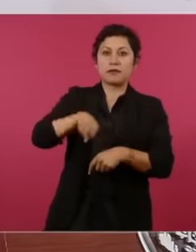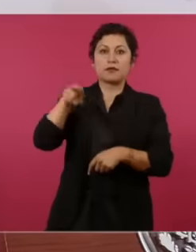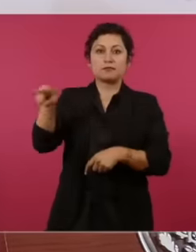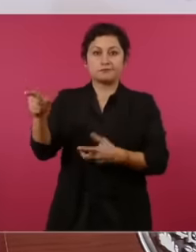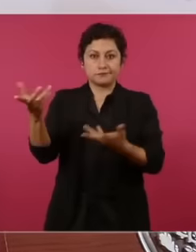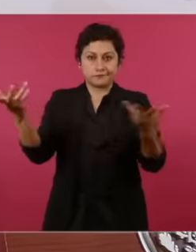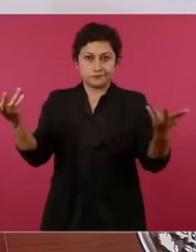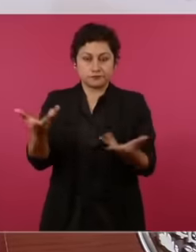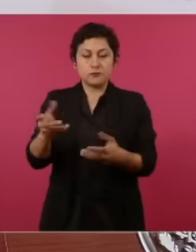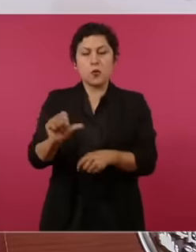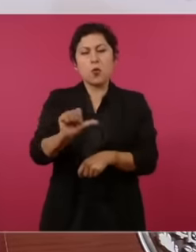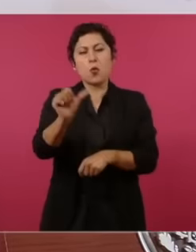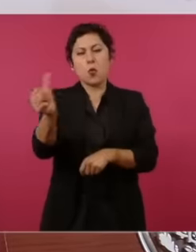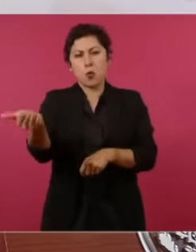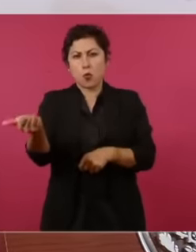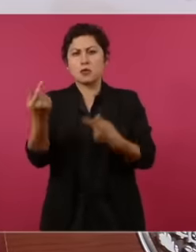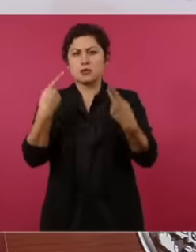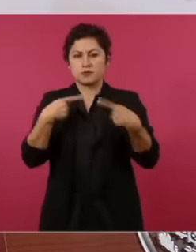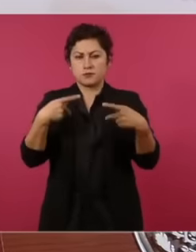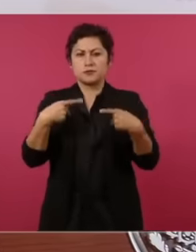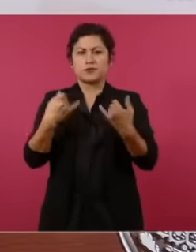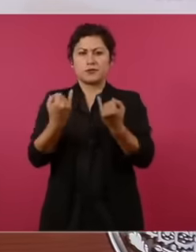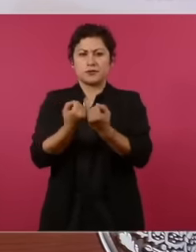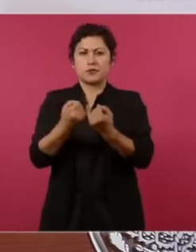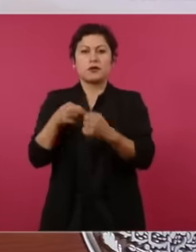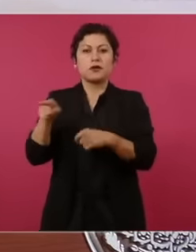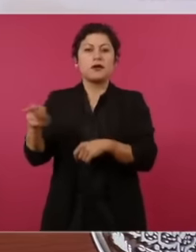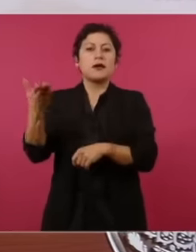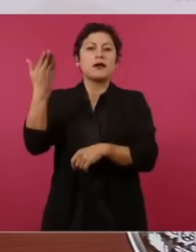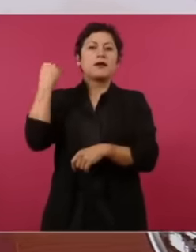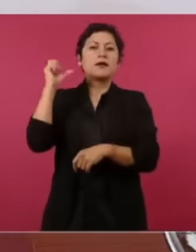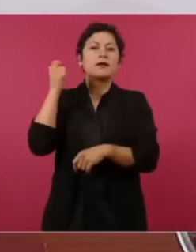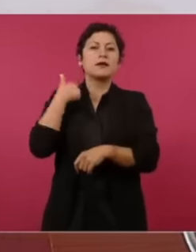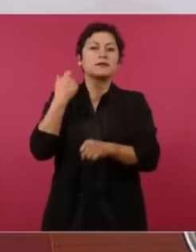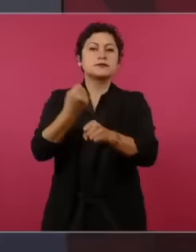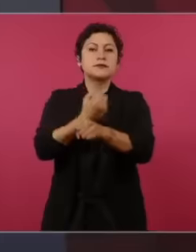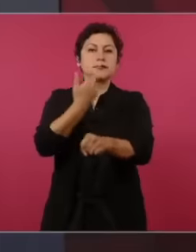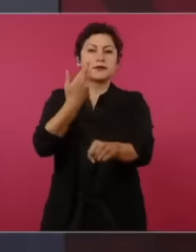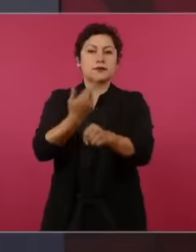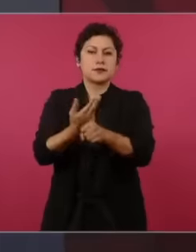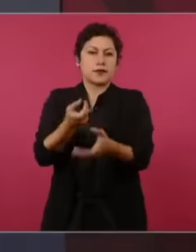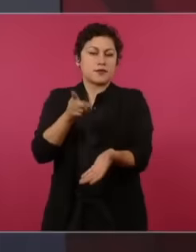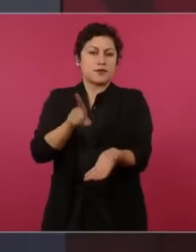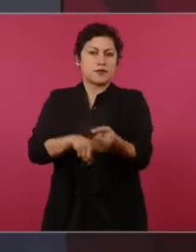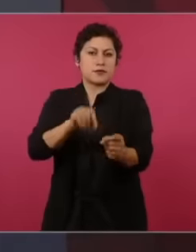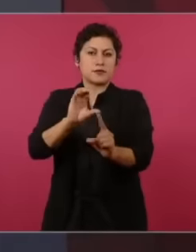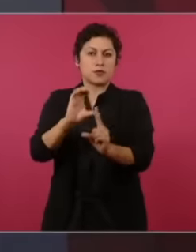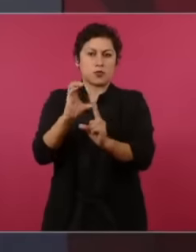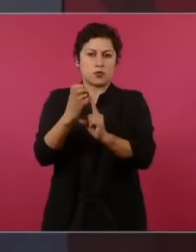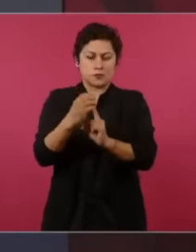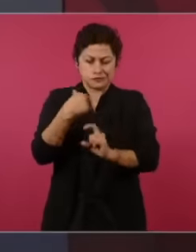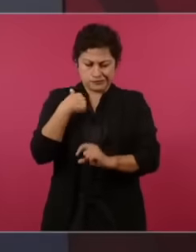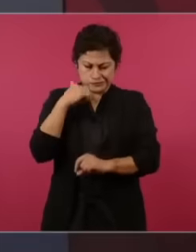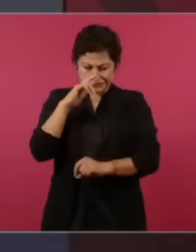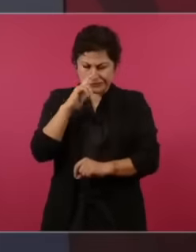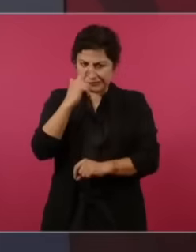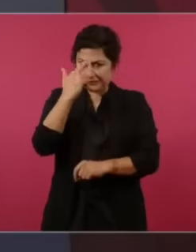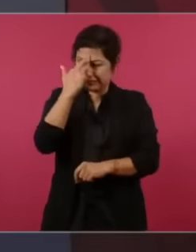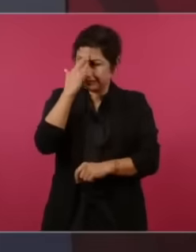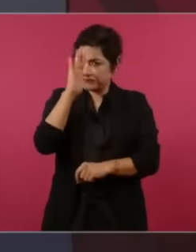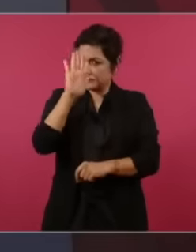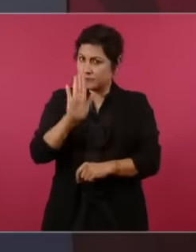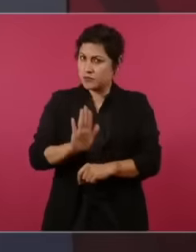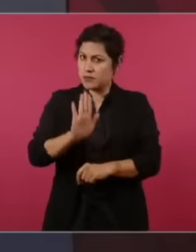others it was secretary of this commission if I remember correctly and we can see that